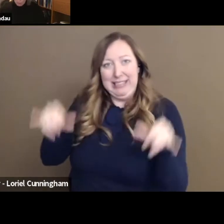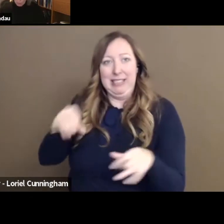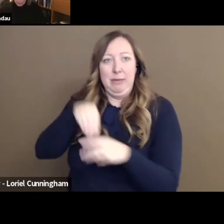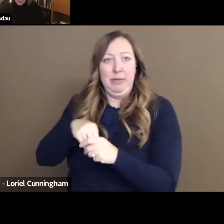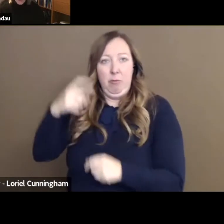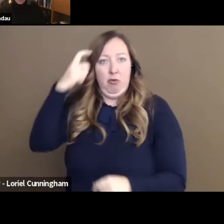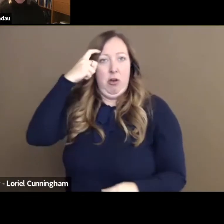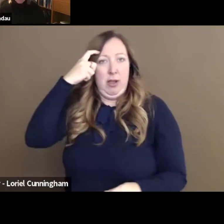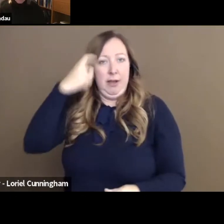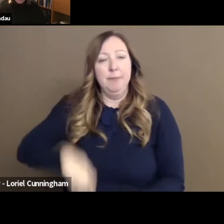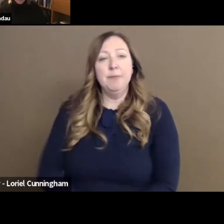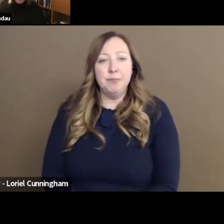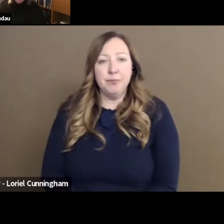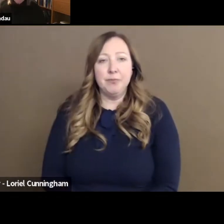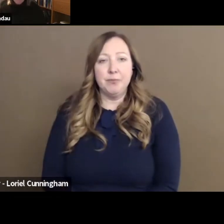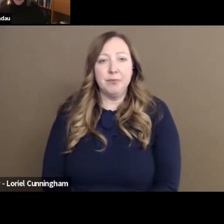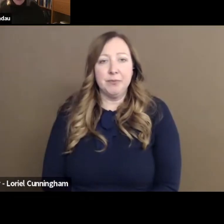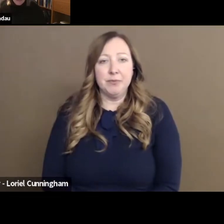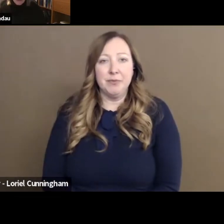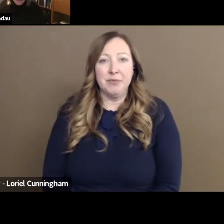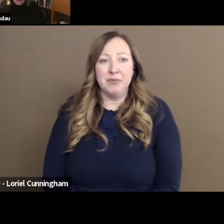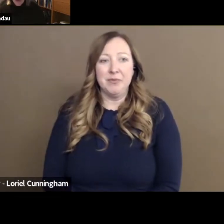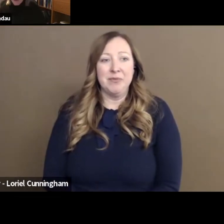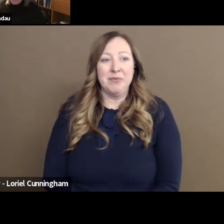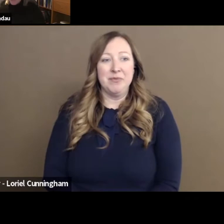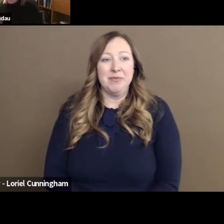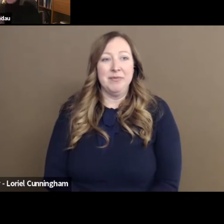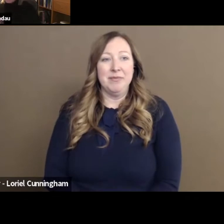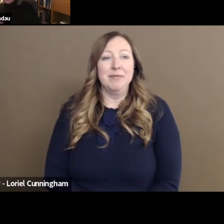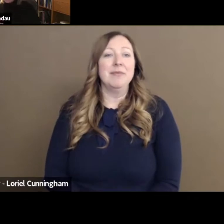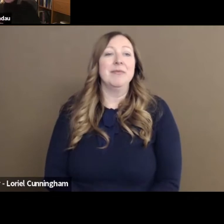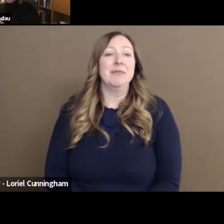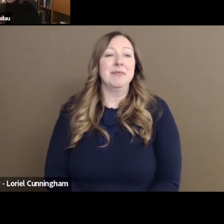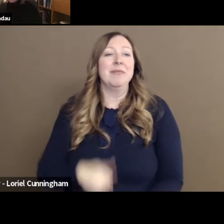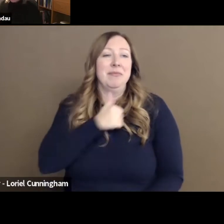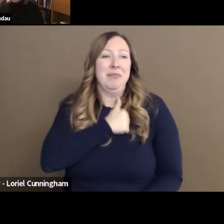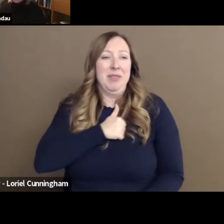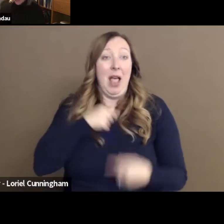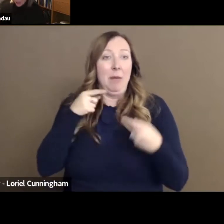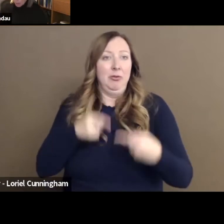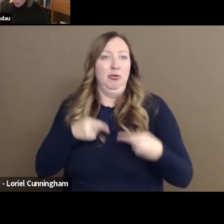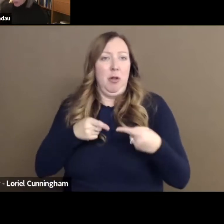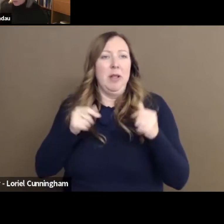you know i'm having i'm sorry i'm going to give you i'm having some problems